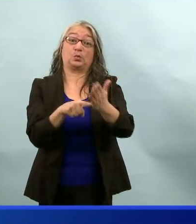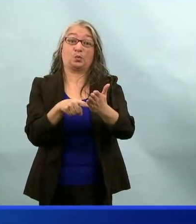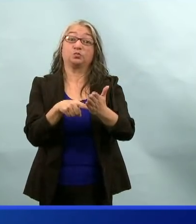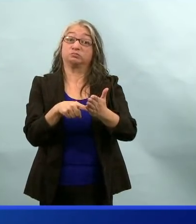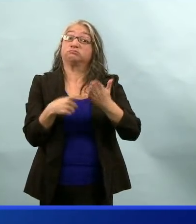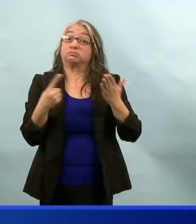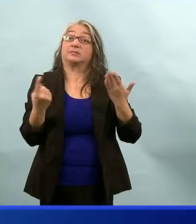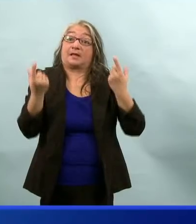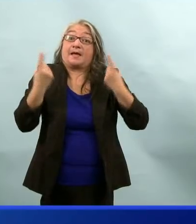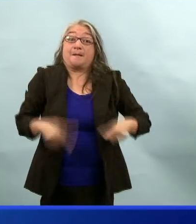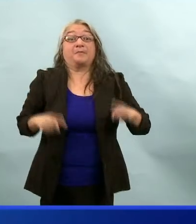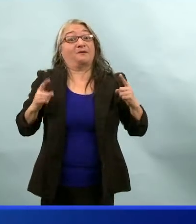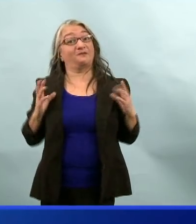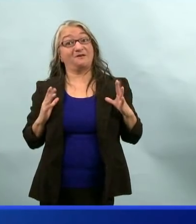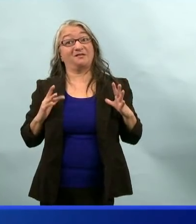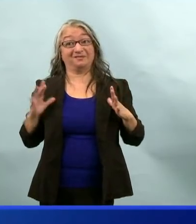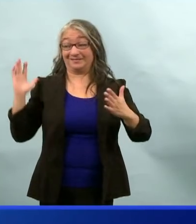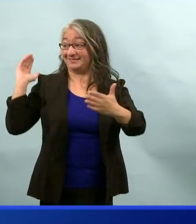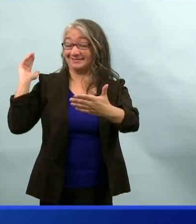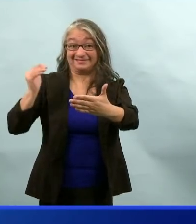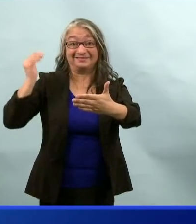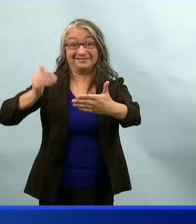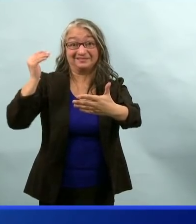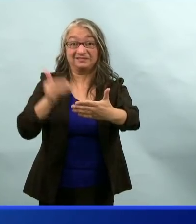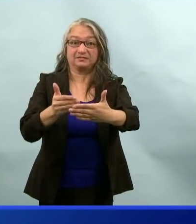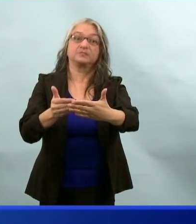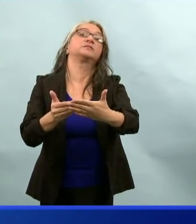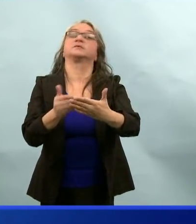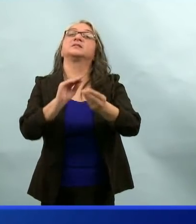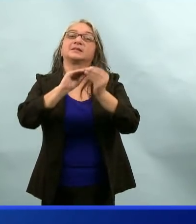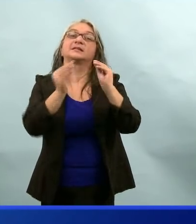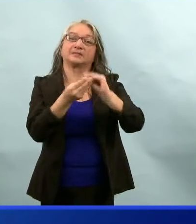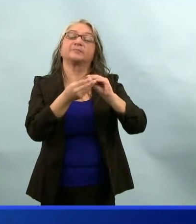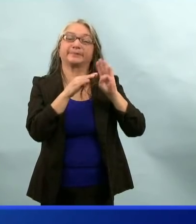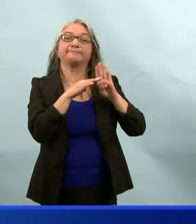that we are worried about that you know on the enforcement side enforcement could answer some